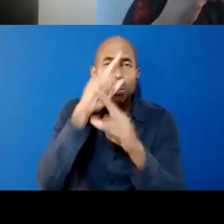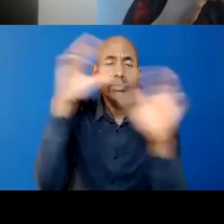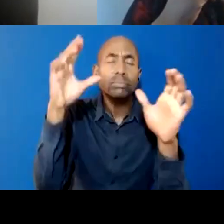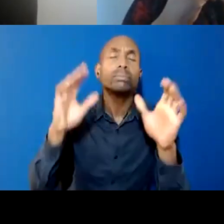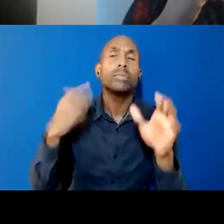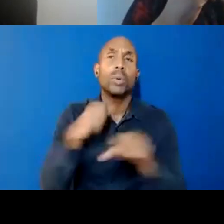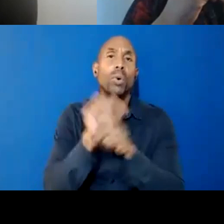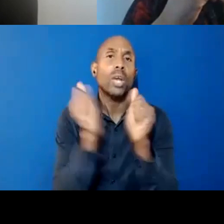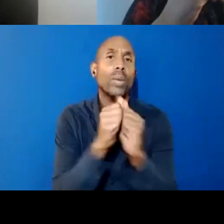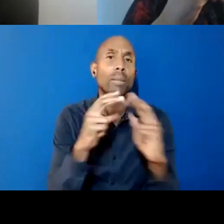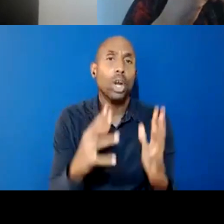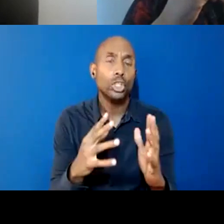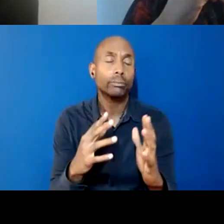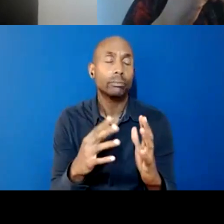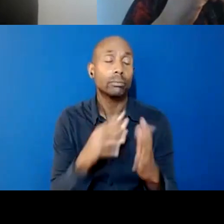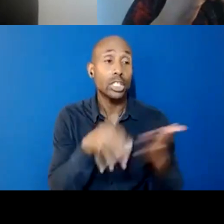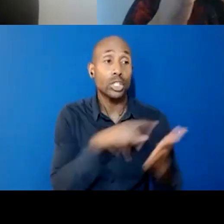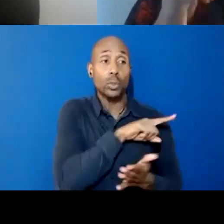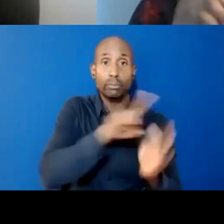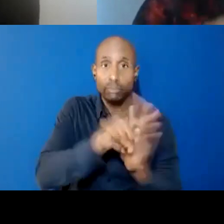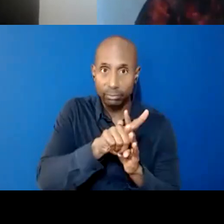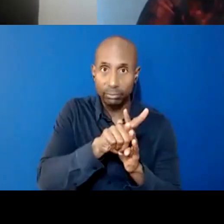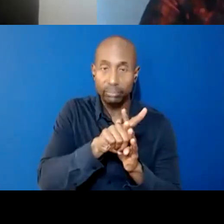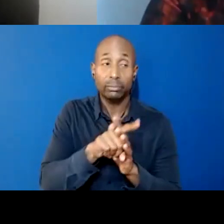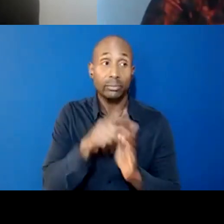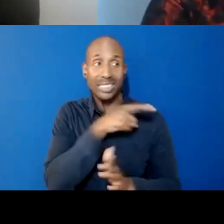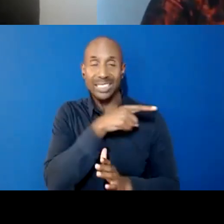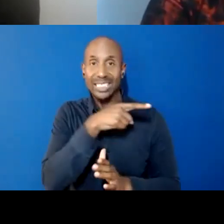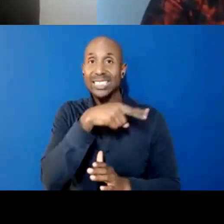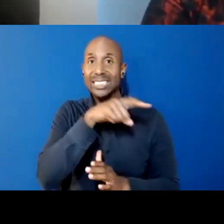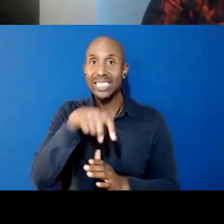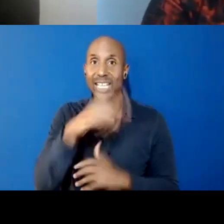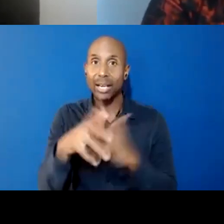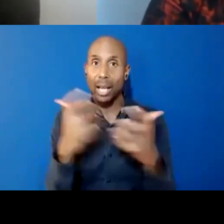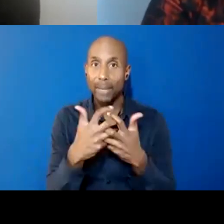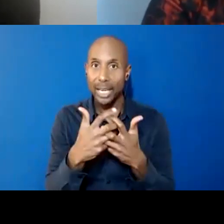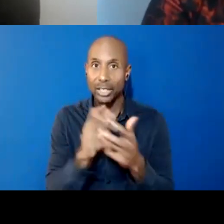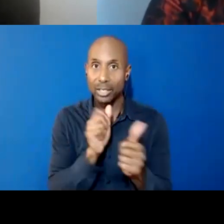The partner because of the pandemic, the partner was stressed, and they were shutting up and